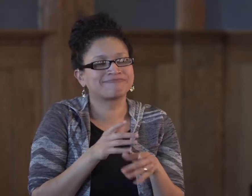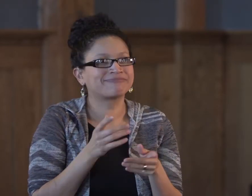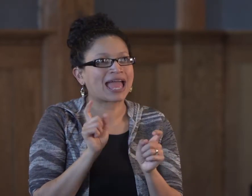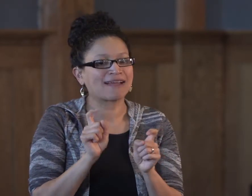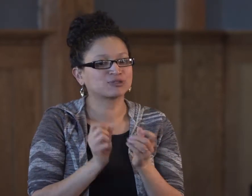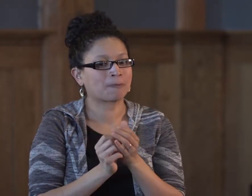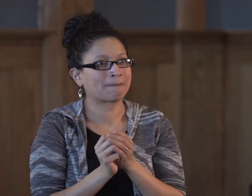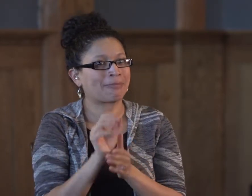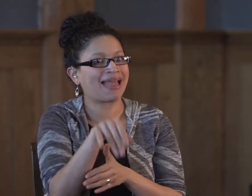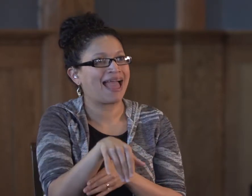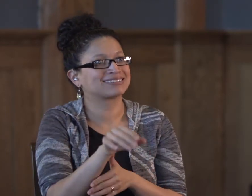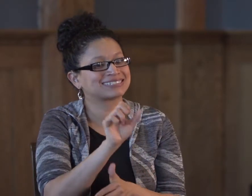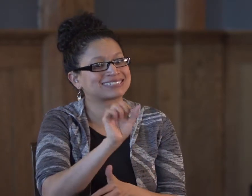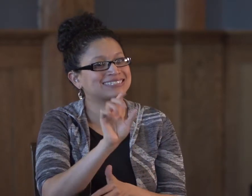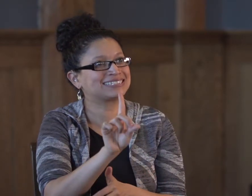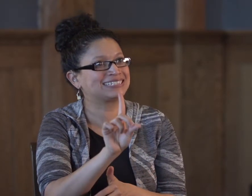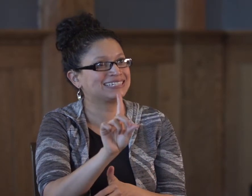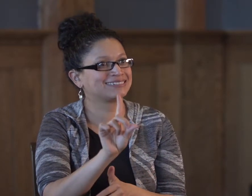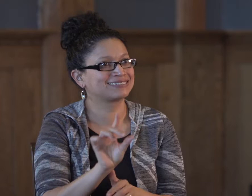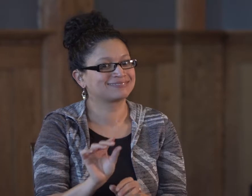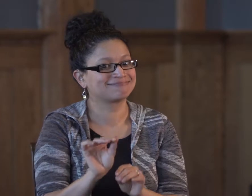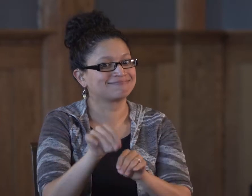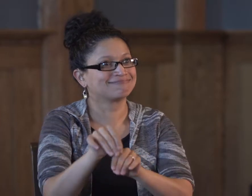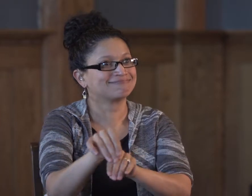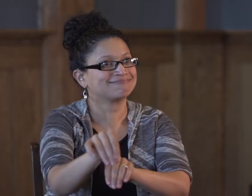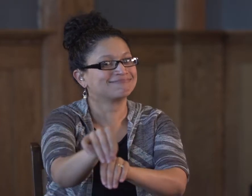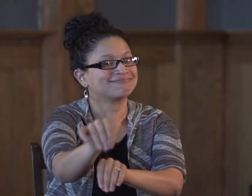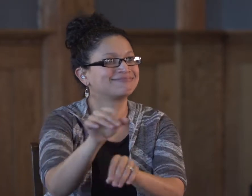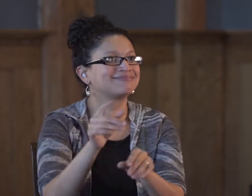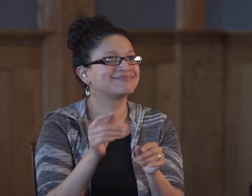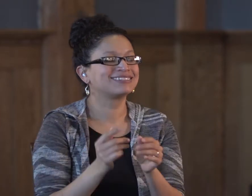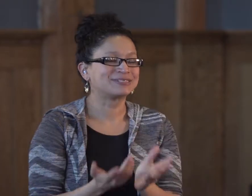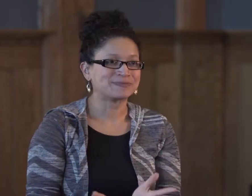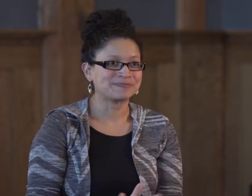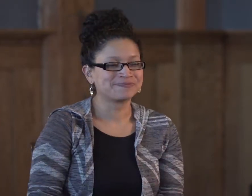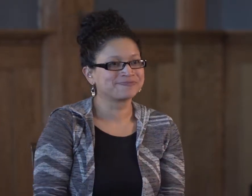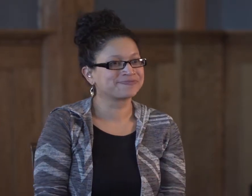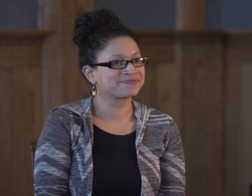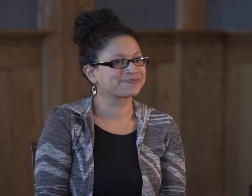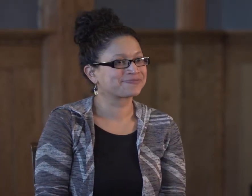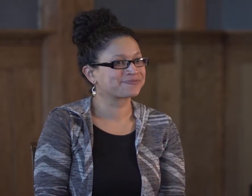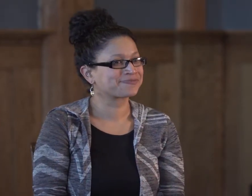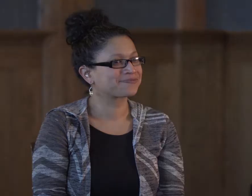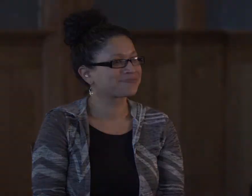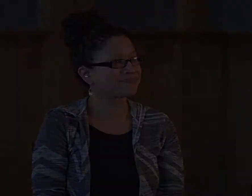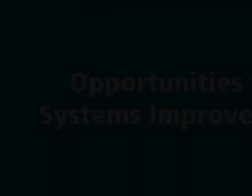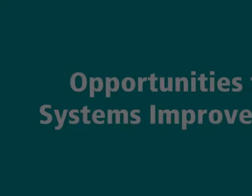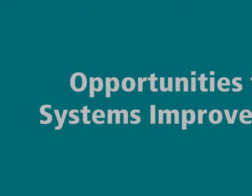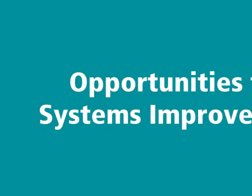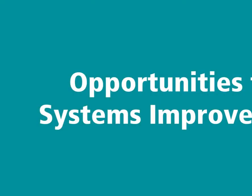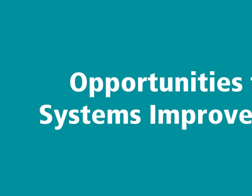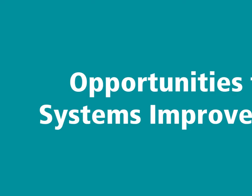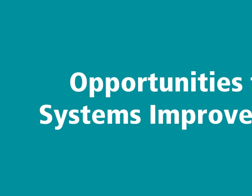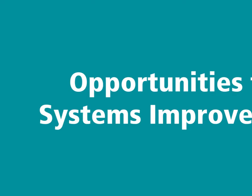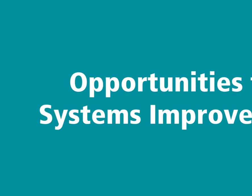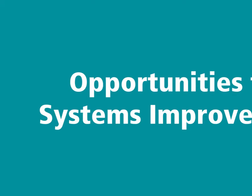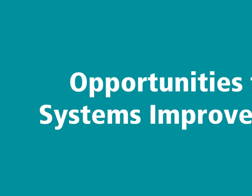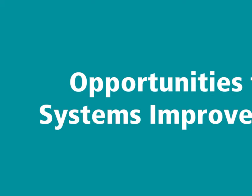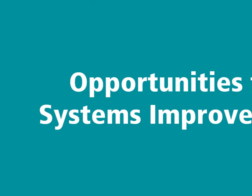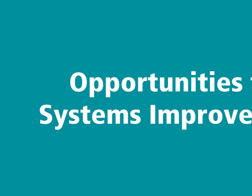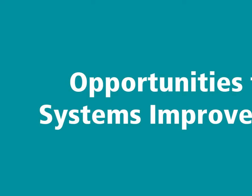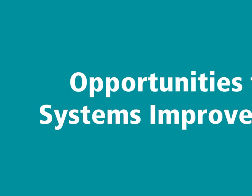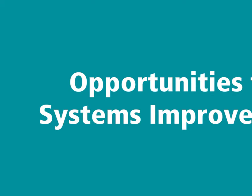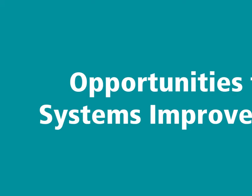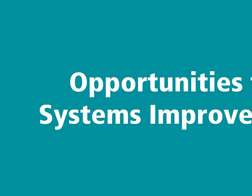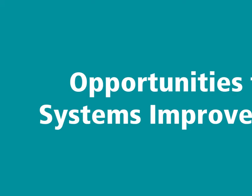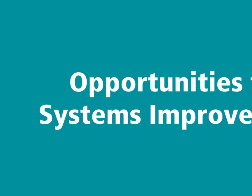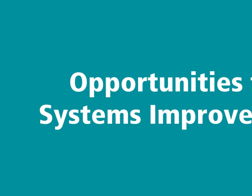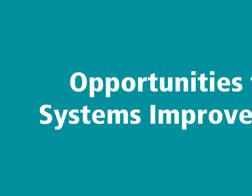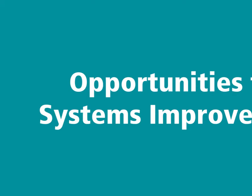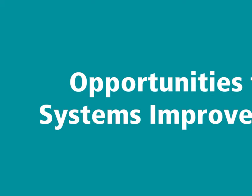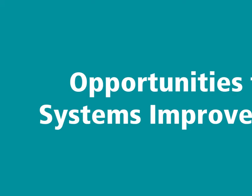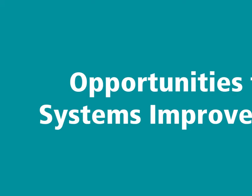that Deaf survivors face, I think we have to plant those seeds and work our way there.